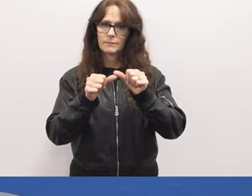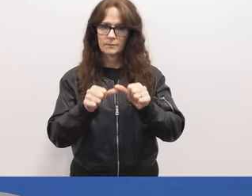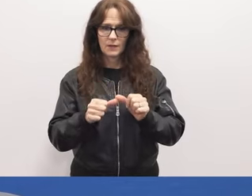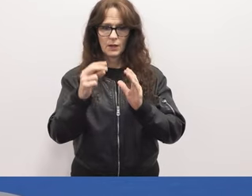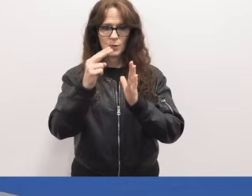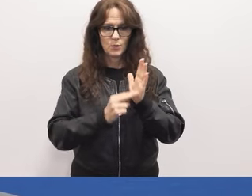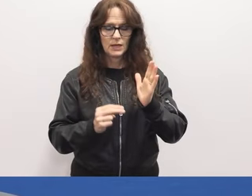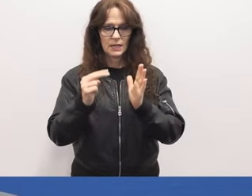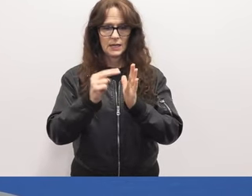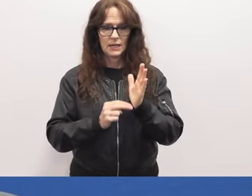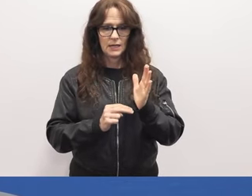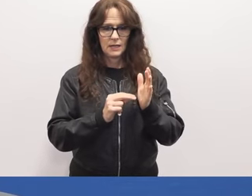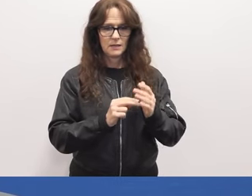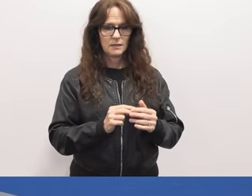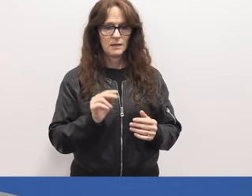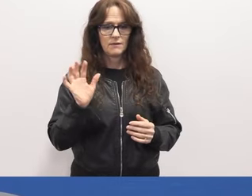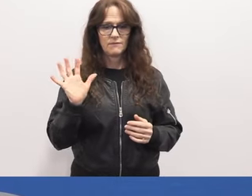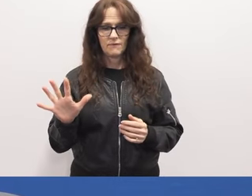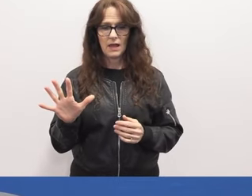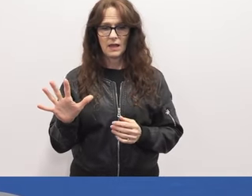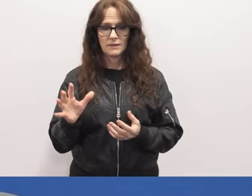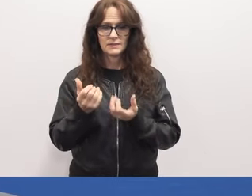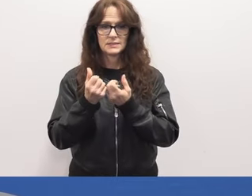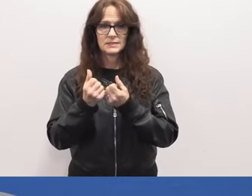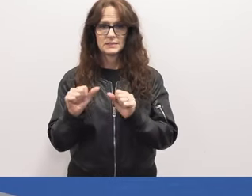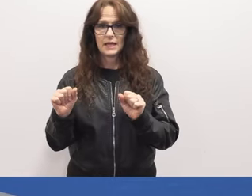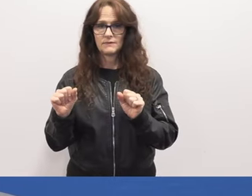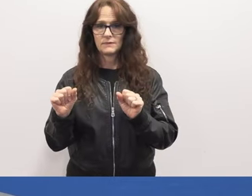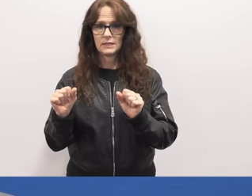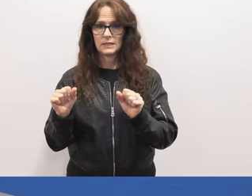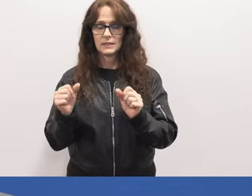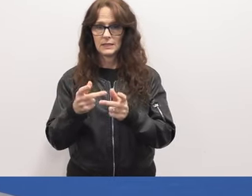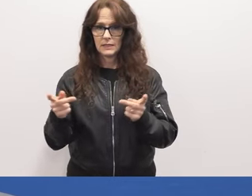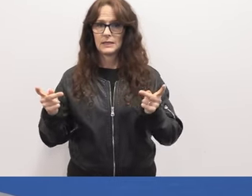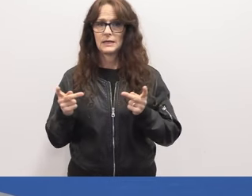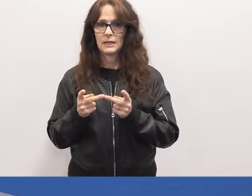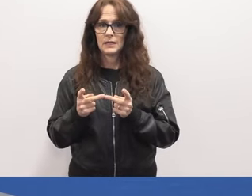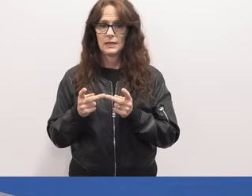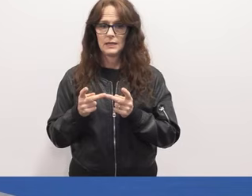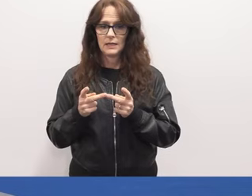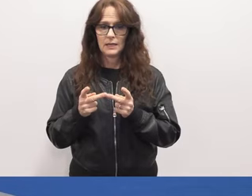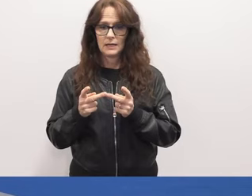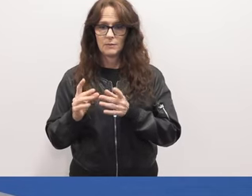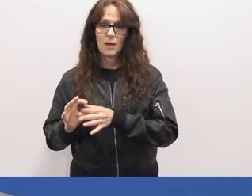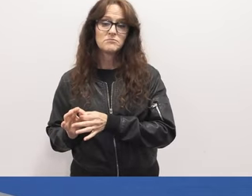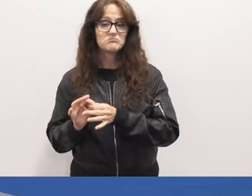And I see goal five as a safety net, but complimentary to goal one.